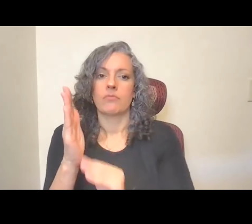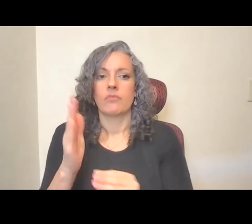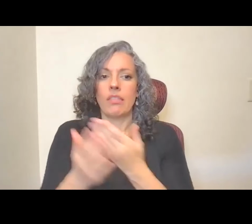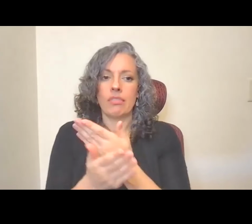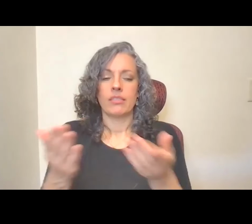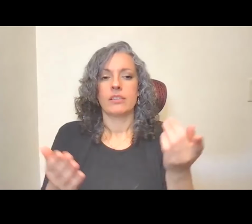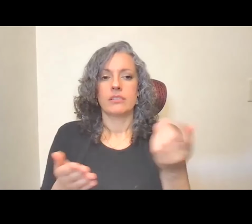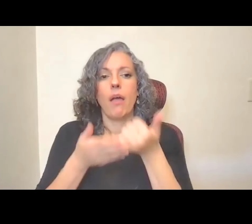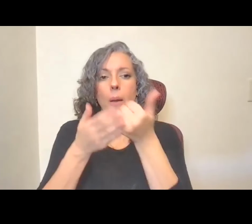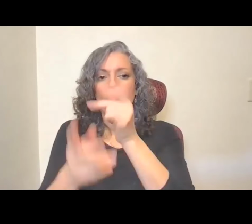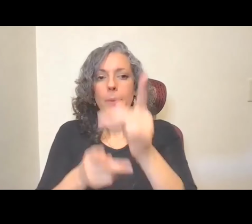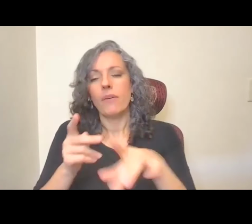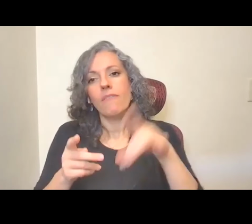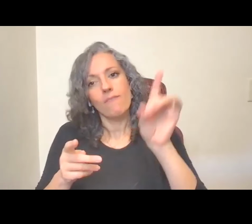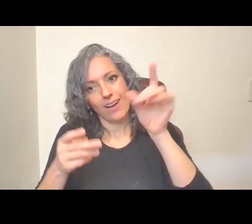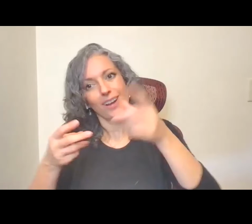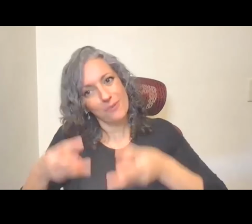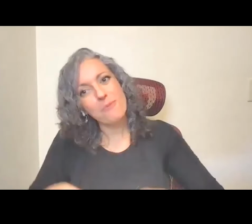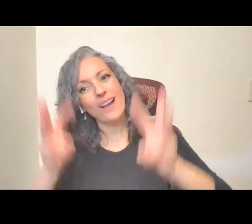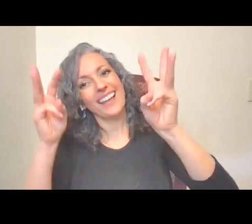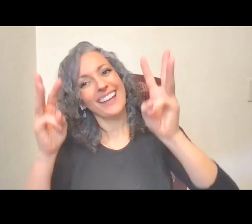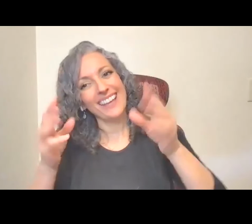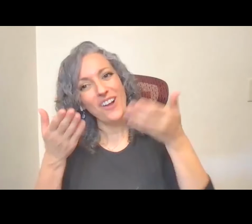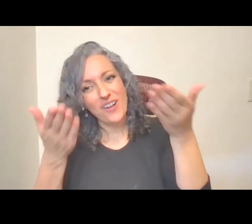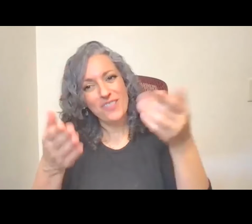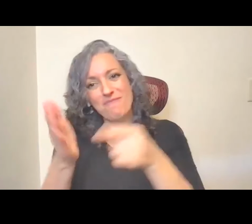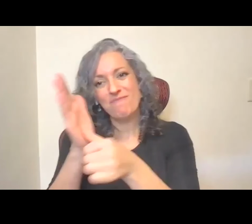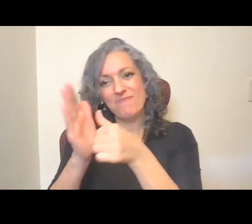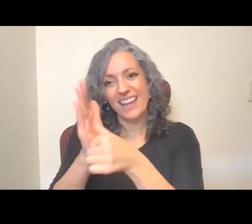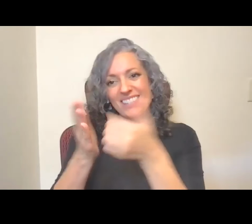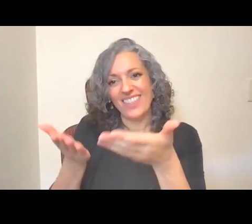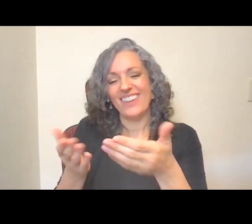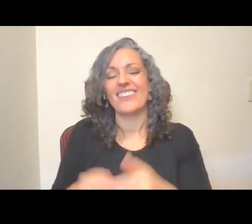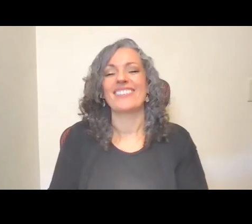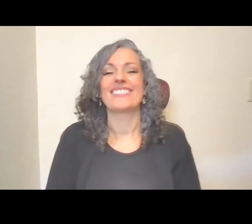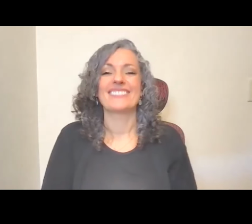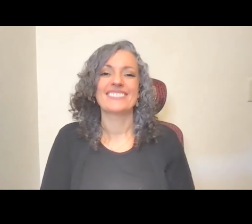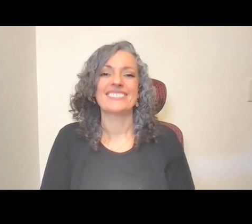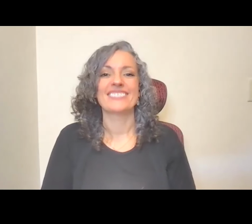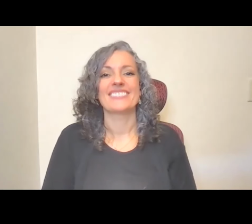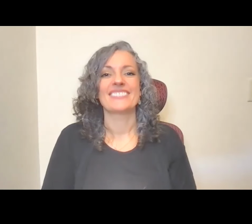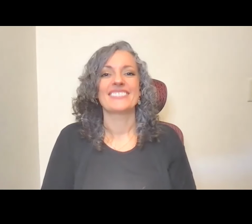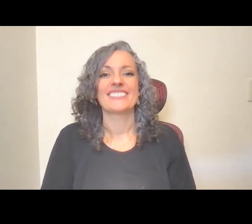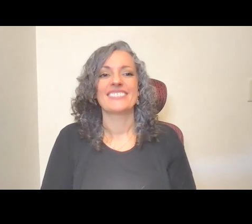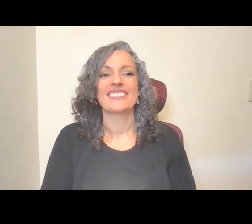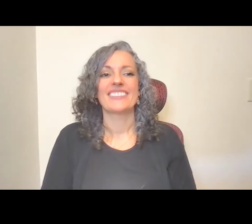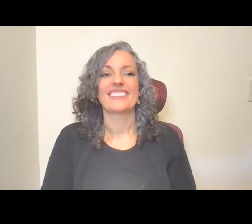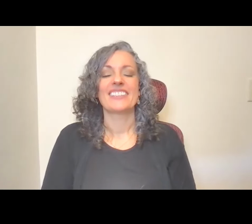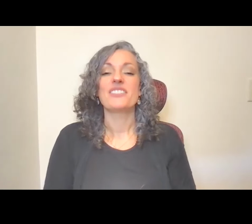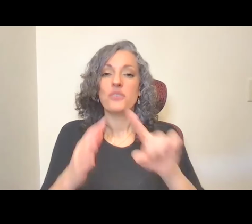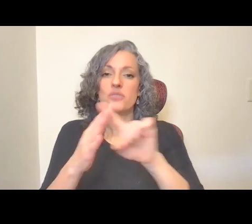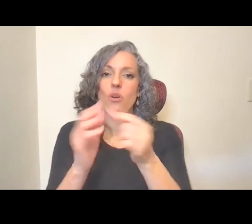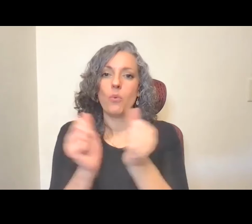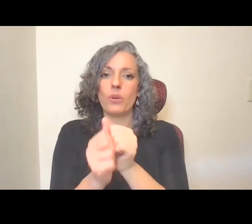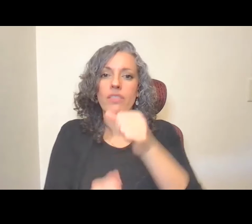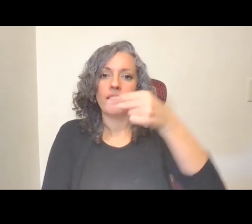find their way on the page, navigation, stuff like that. So let's start with HTML page title,